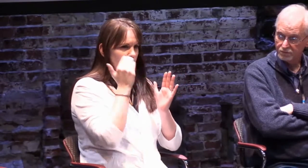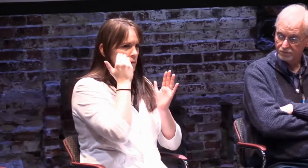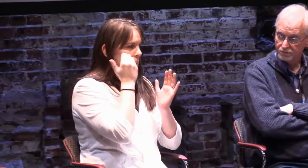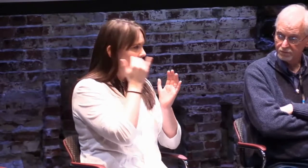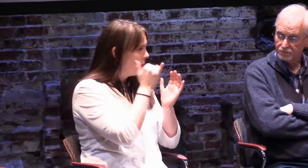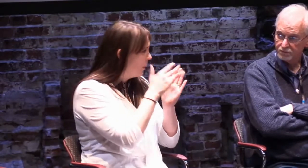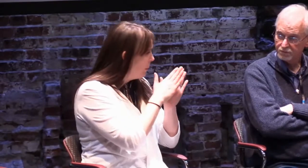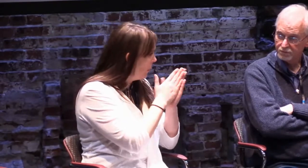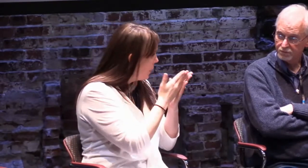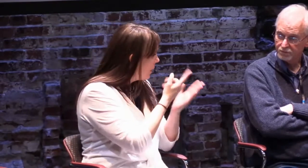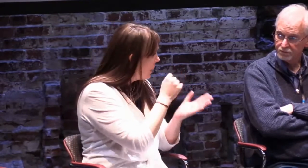We need to make sure.